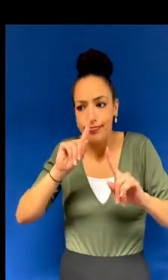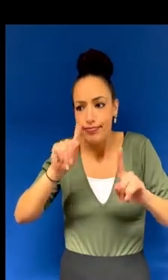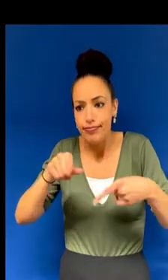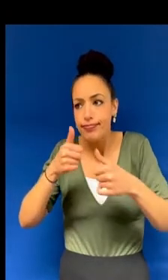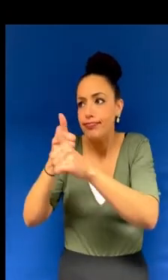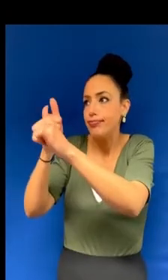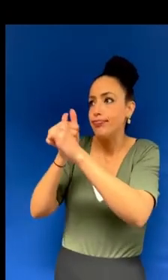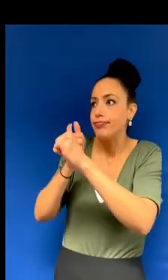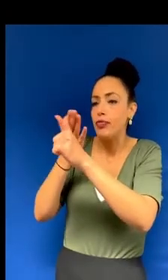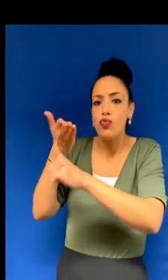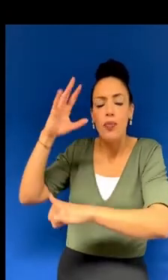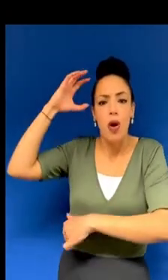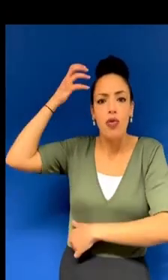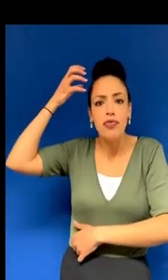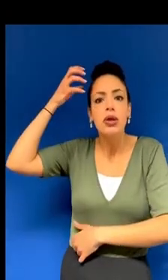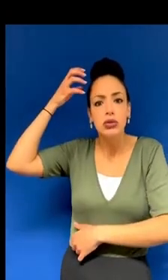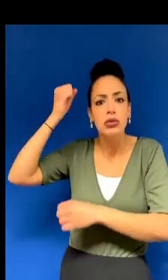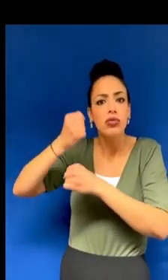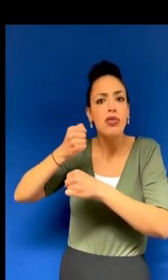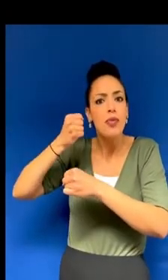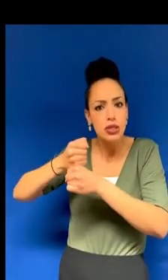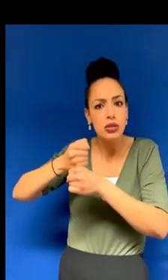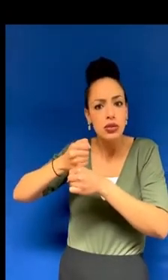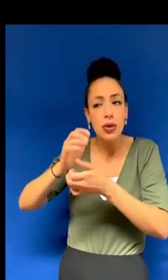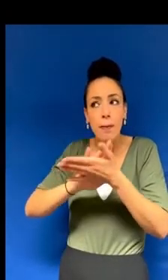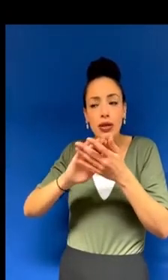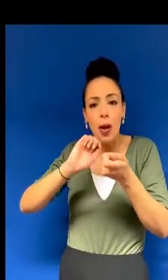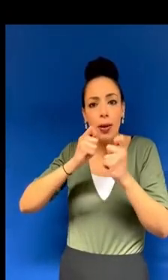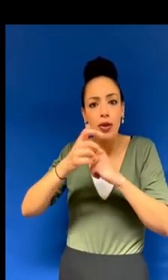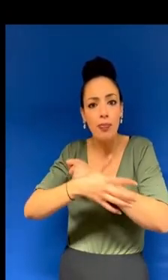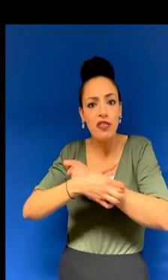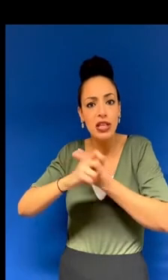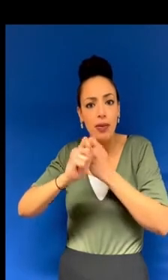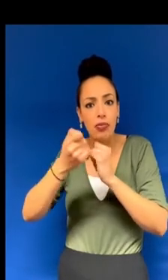no recourse to public funds in this borough, so if you don't have any recourse to public funds,